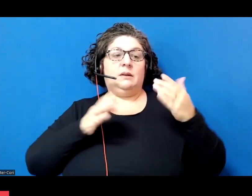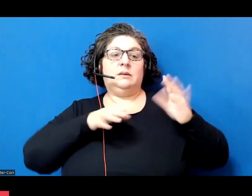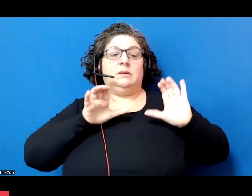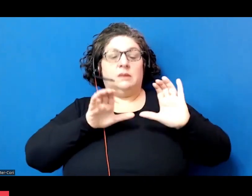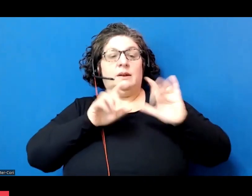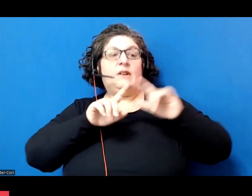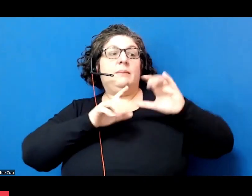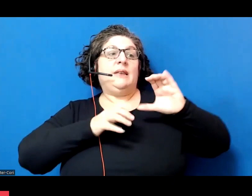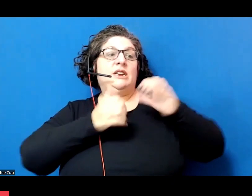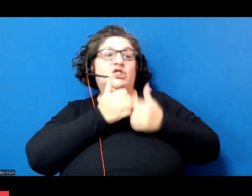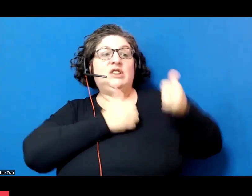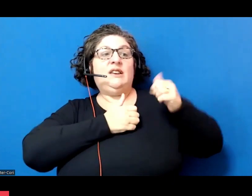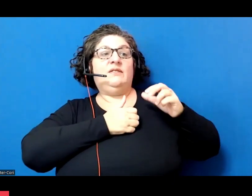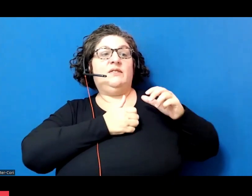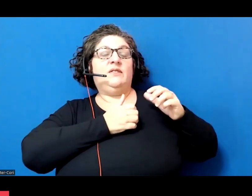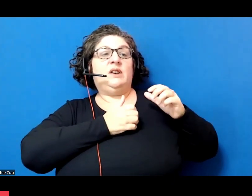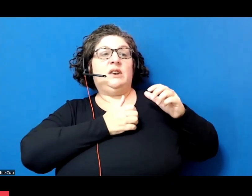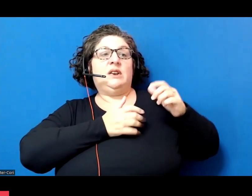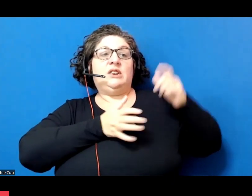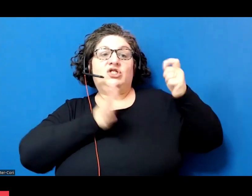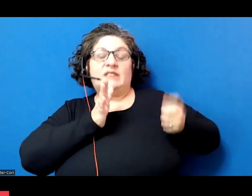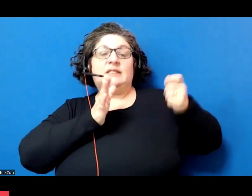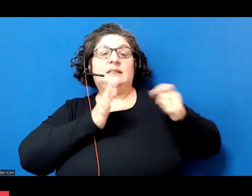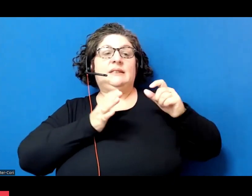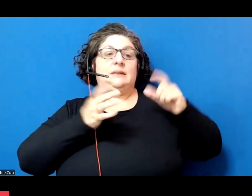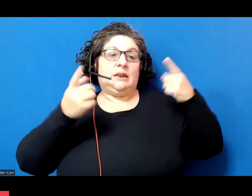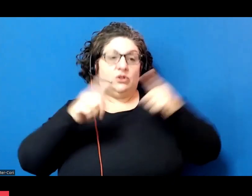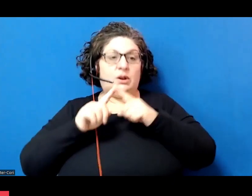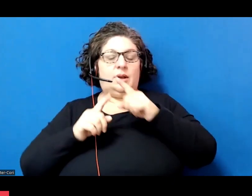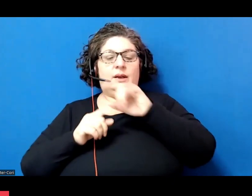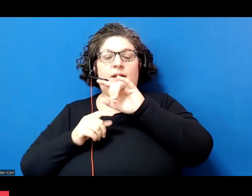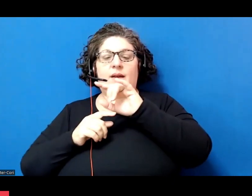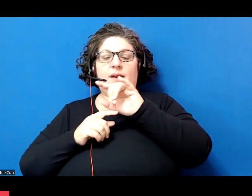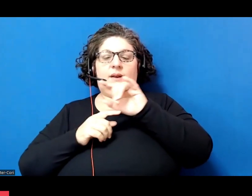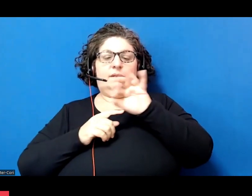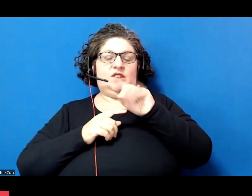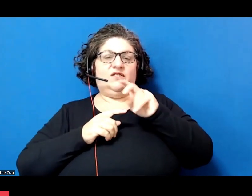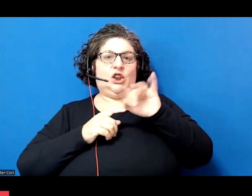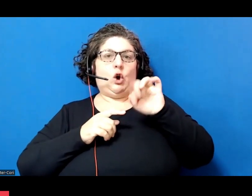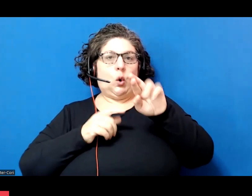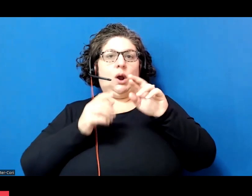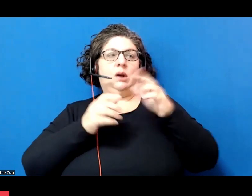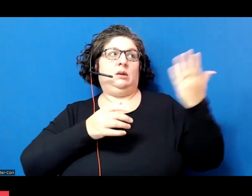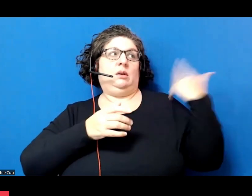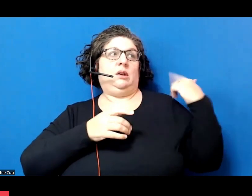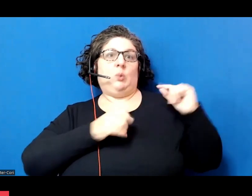Justice Rehnquist concurrence in Bush v. Gore going back 20 years.